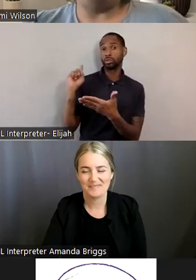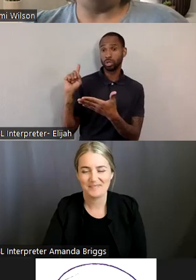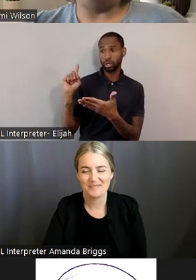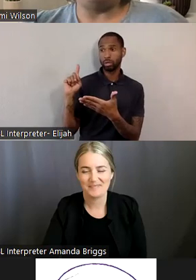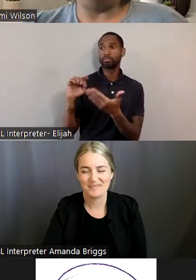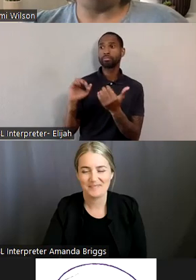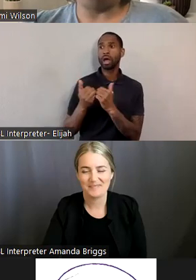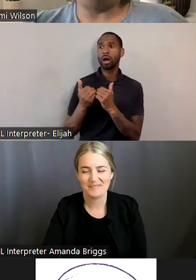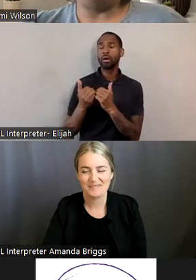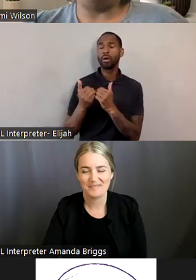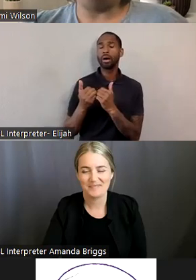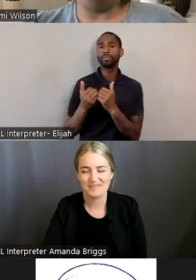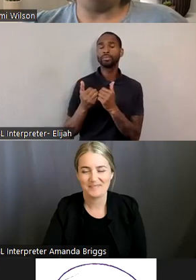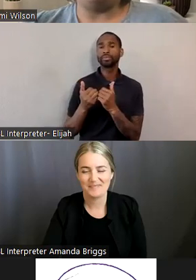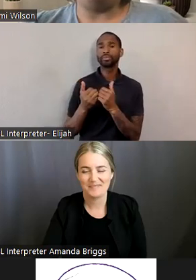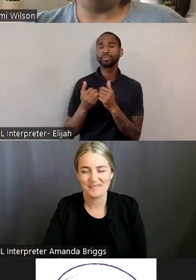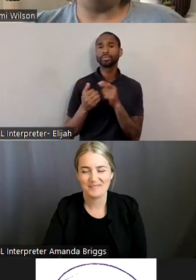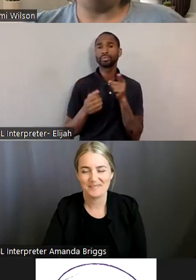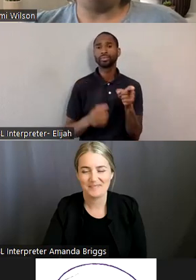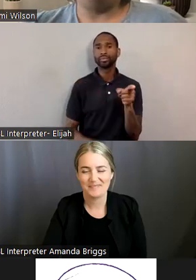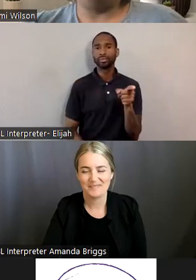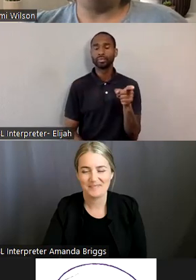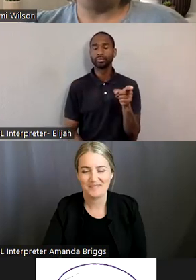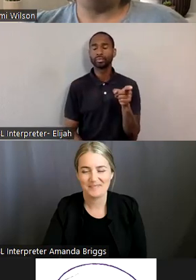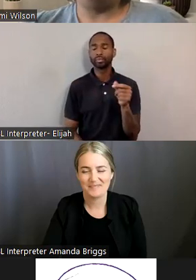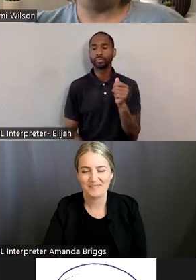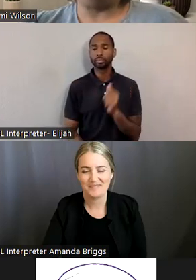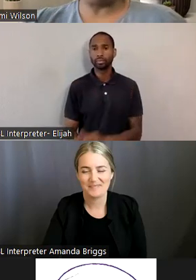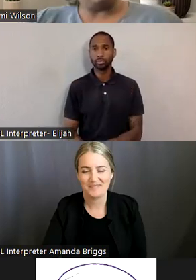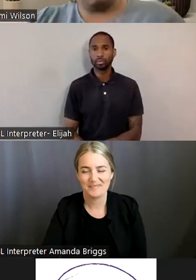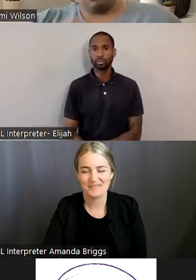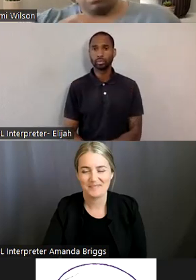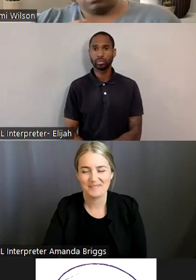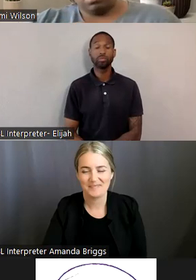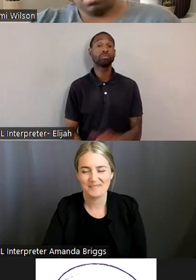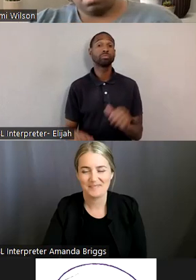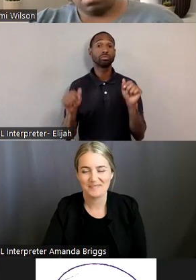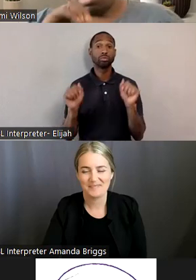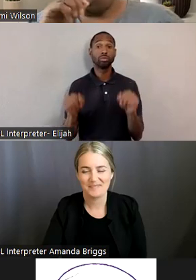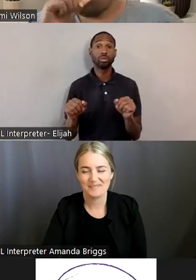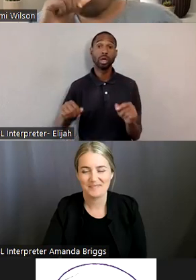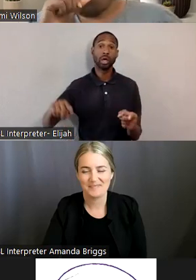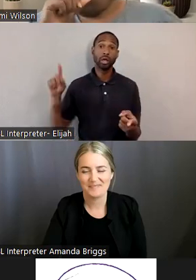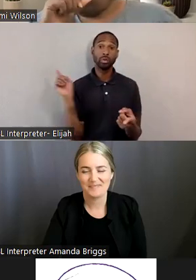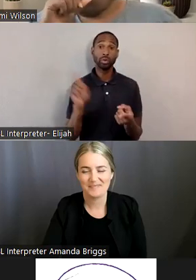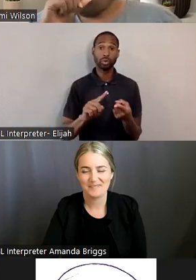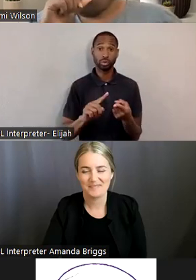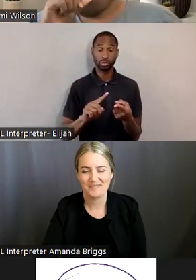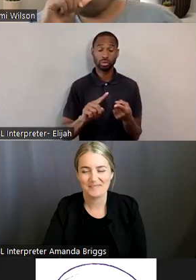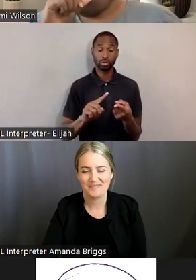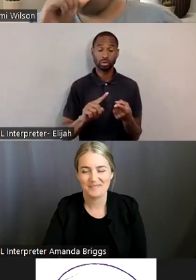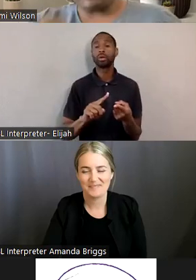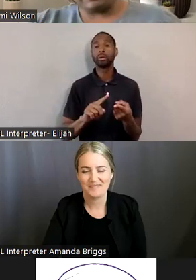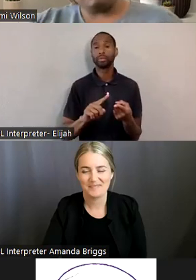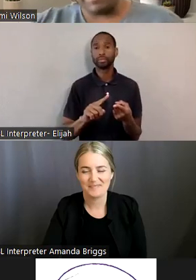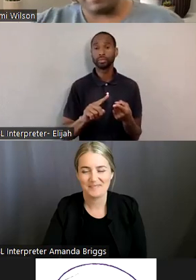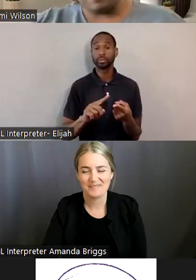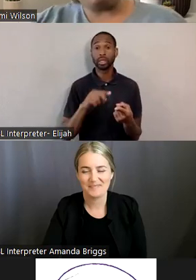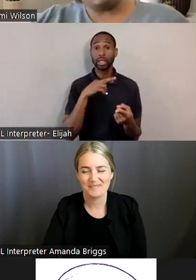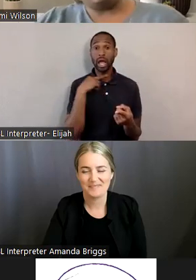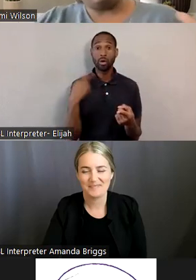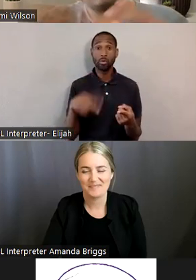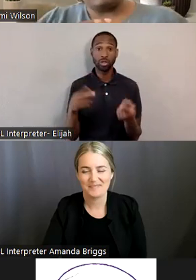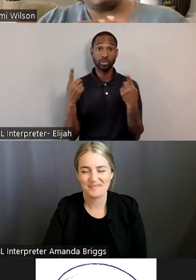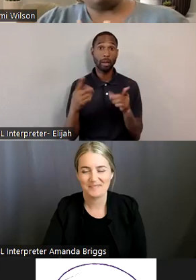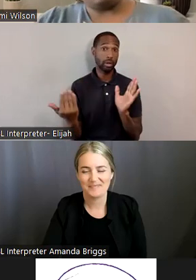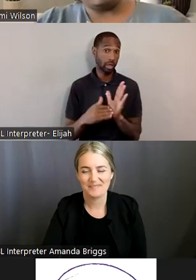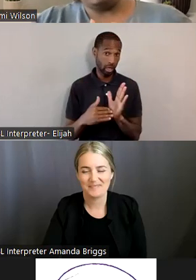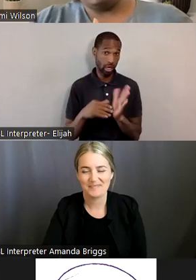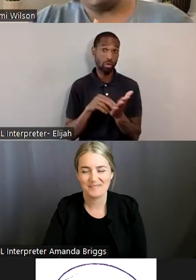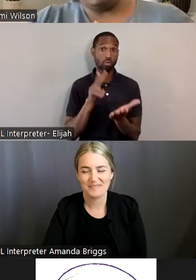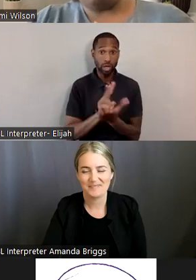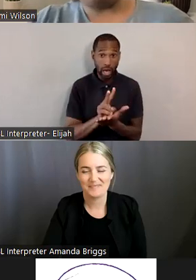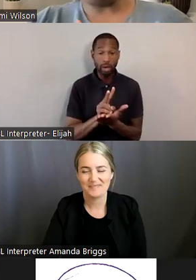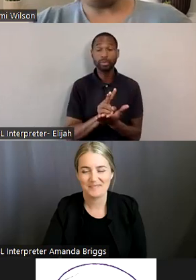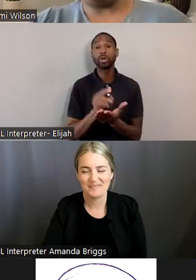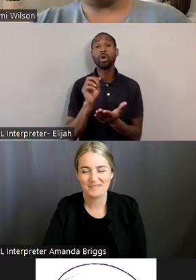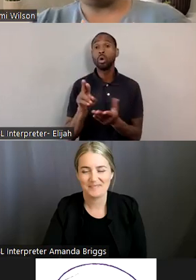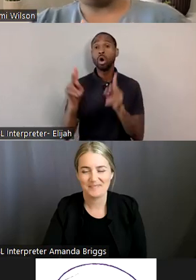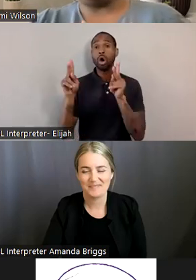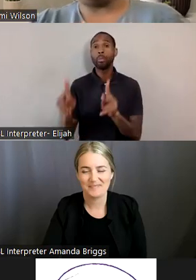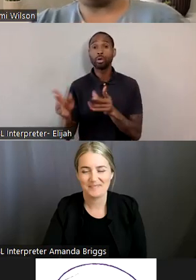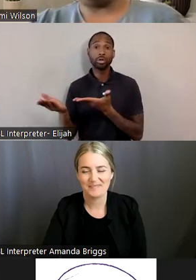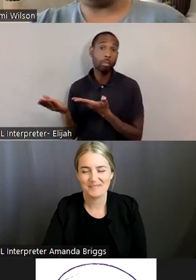How you can reduce the risk of that happening, as far as someone bringing in substances